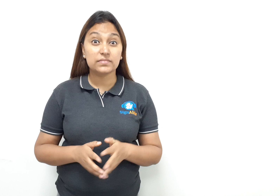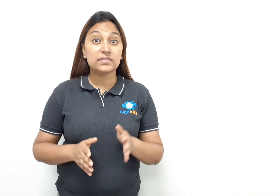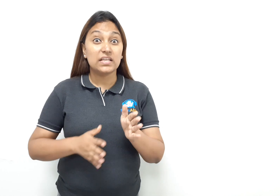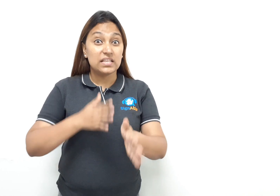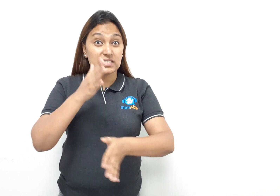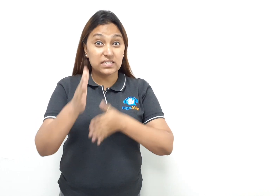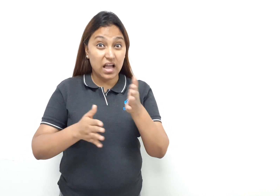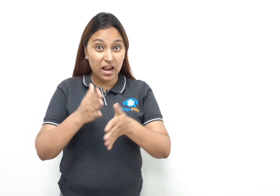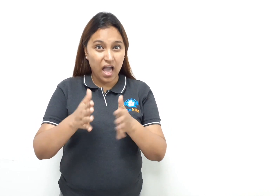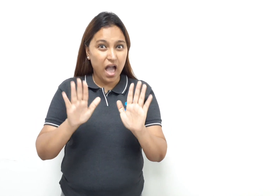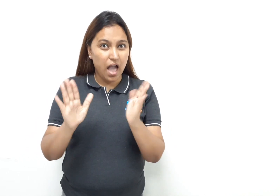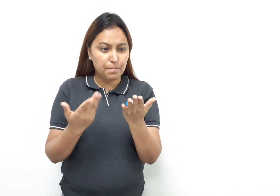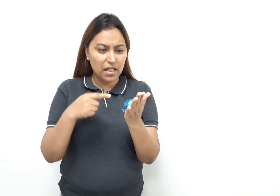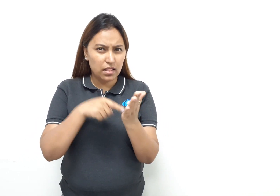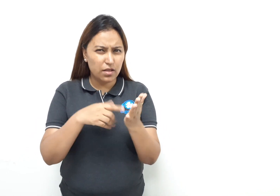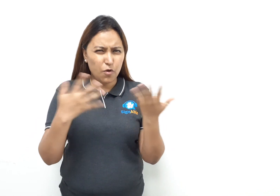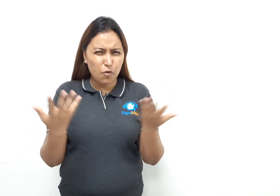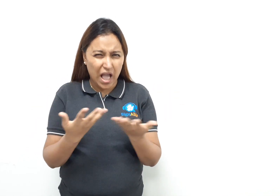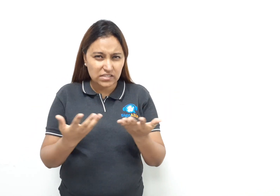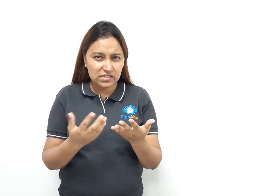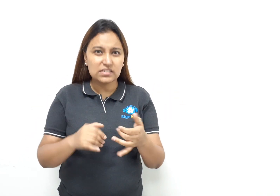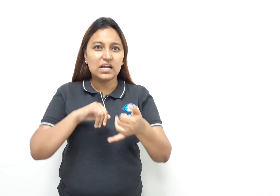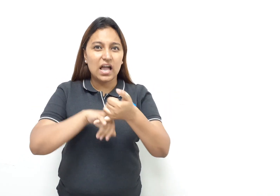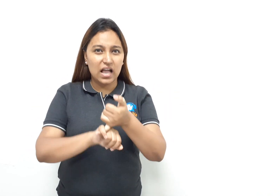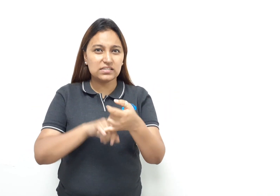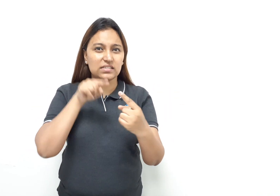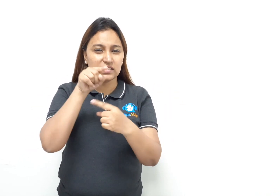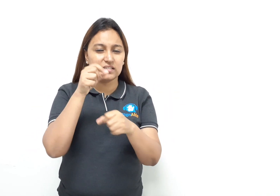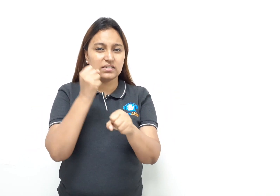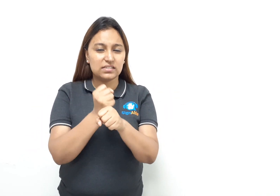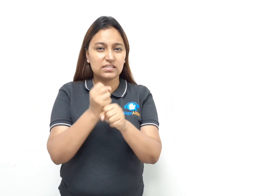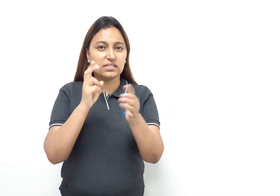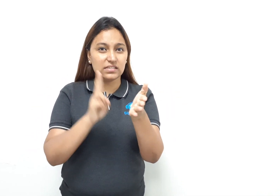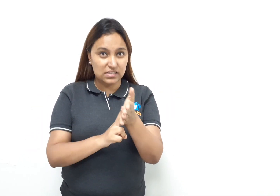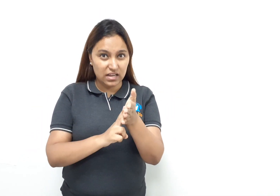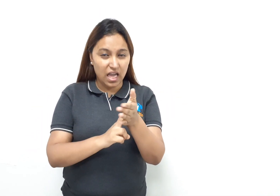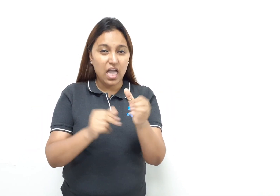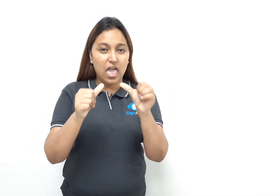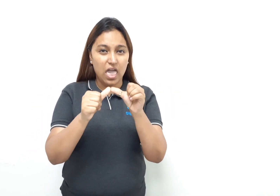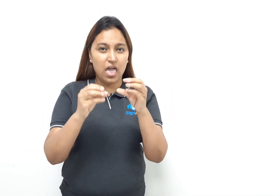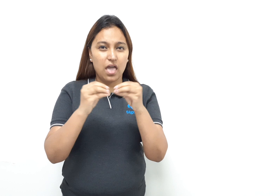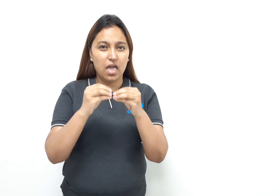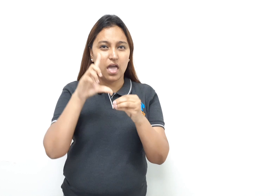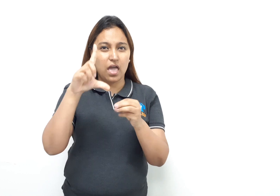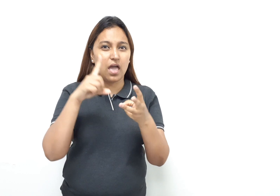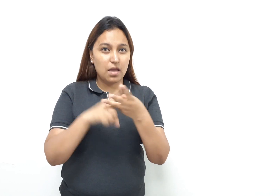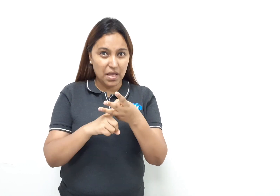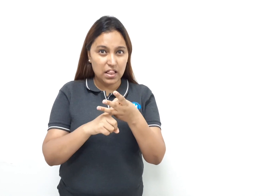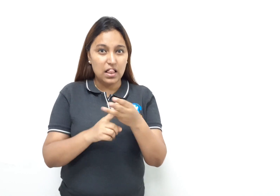What is SignAble? S-I-G-N-A-B-L-E